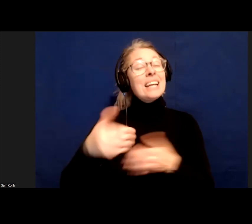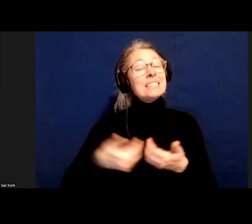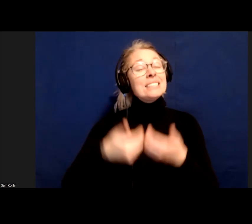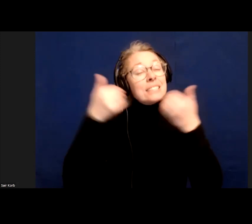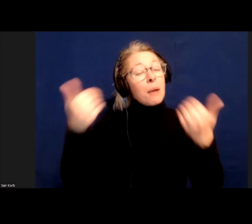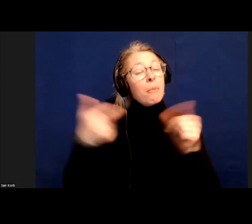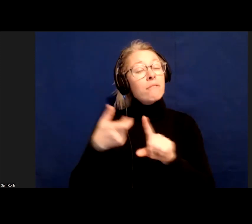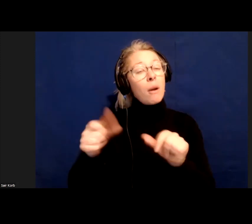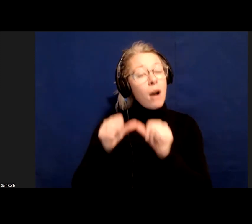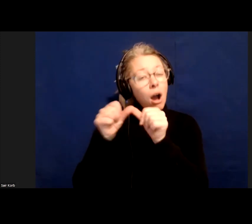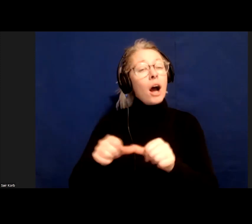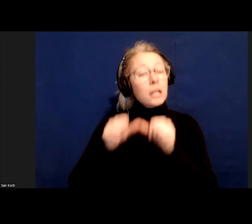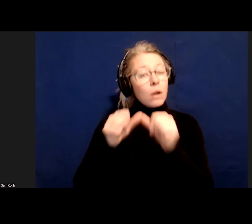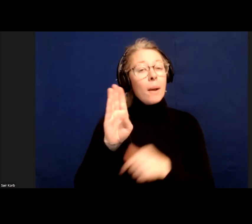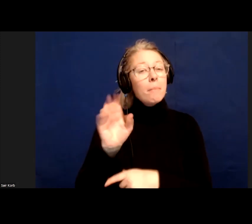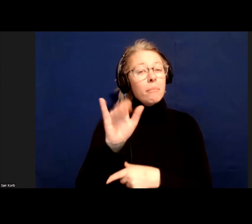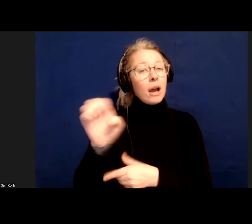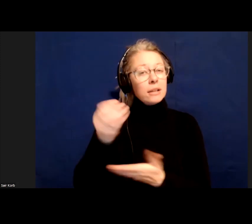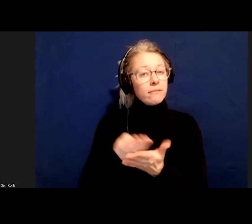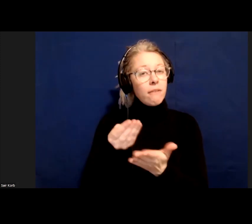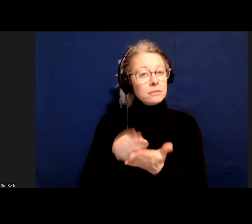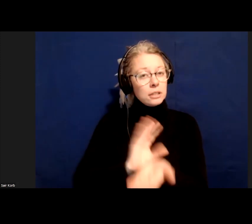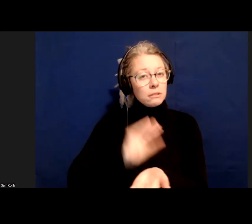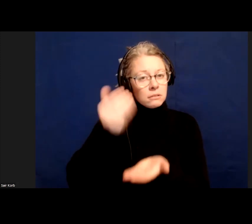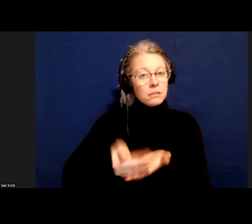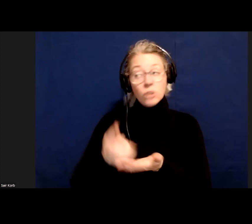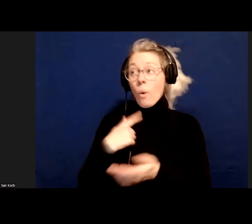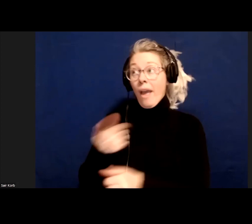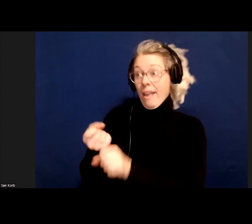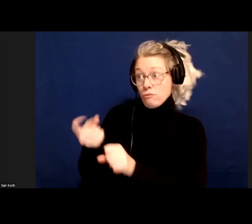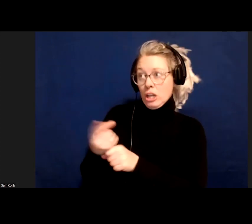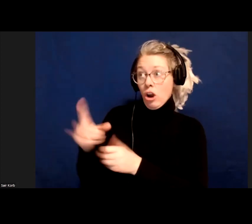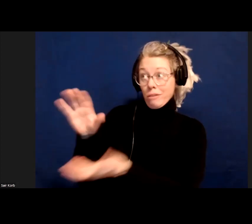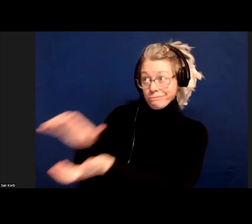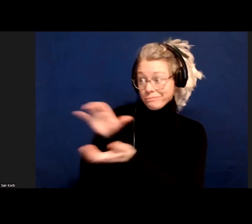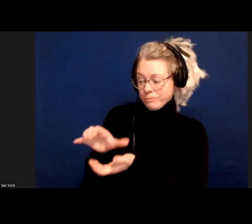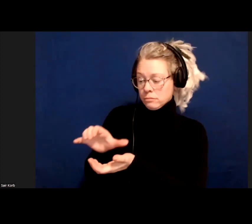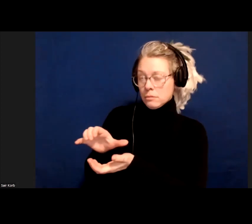base funding. So that's the money we get every year, year over year. That is the source of